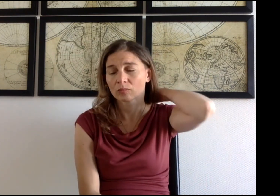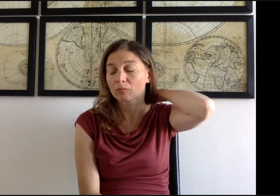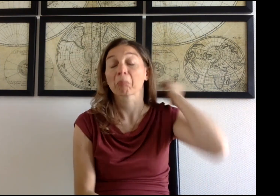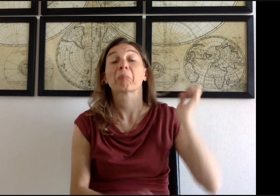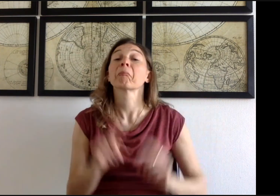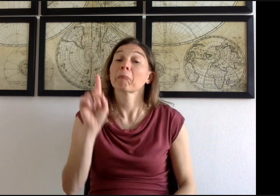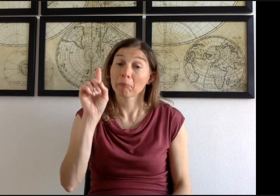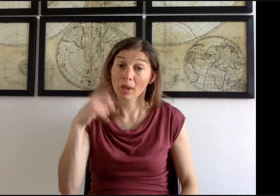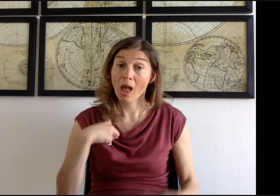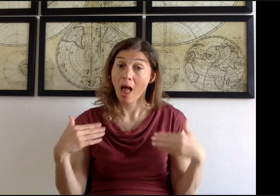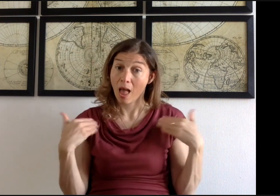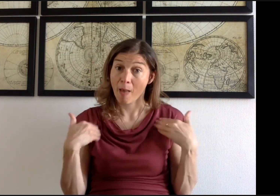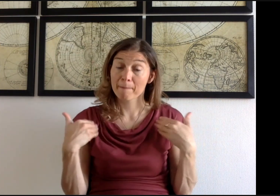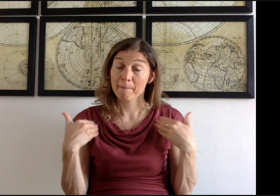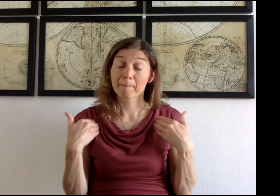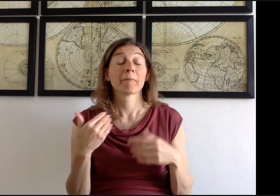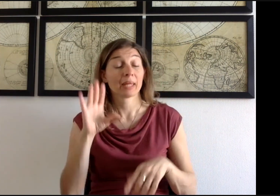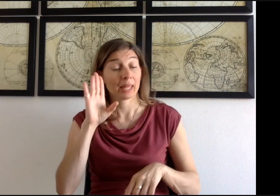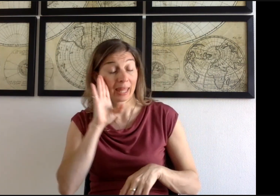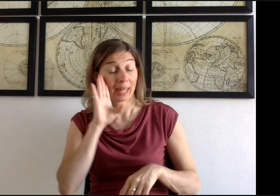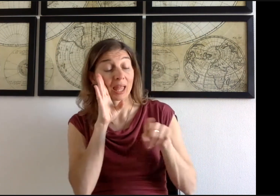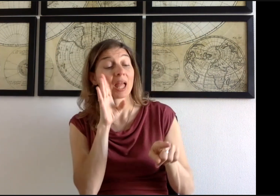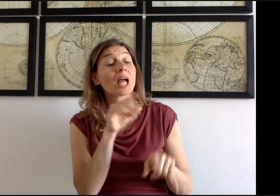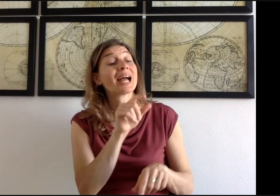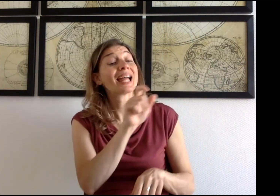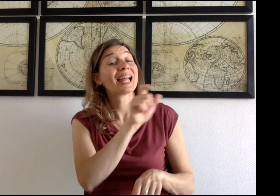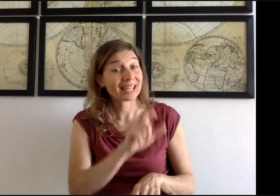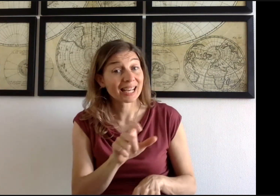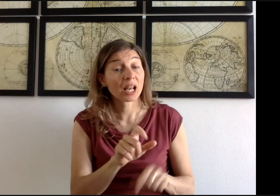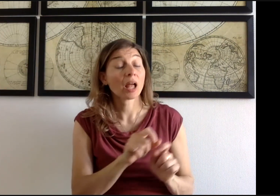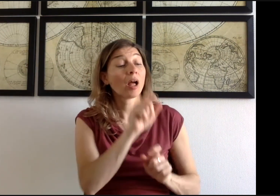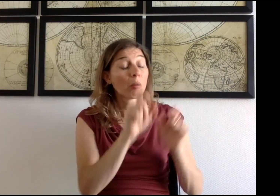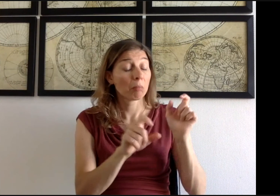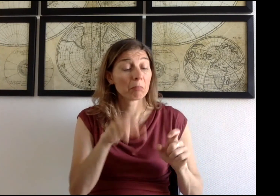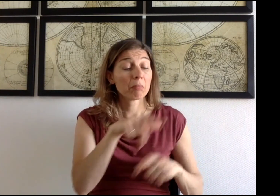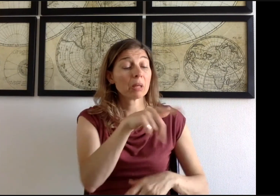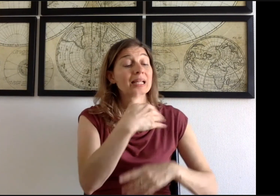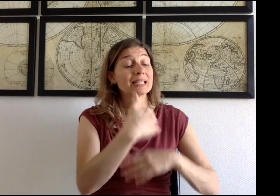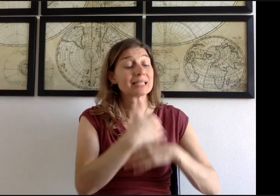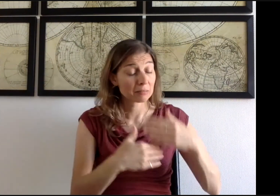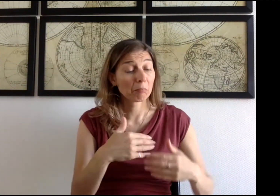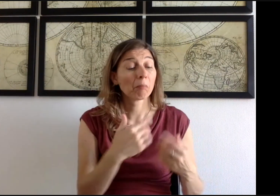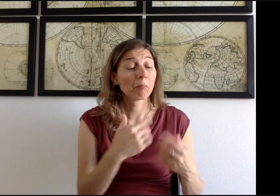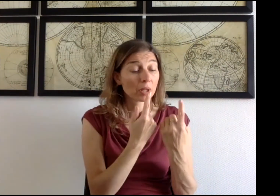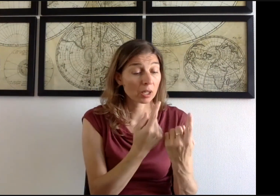a person with disabilities was going to represent in a committee